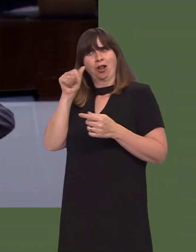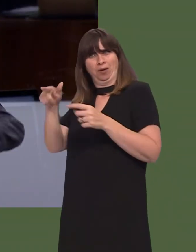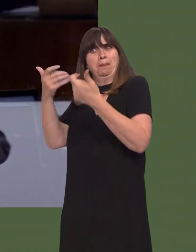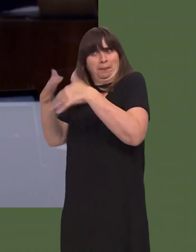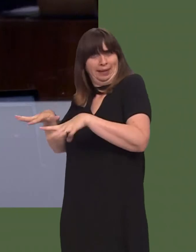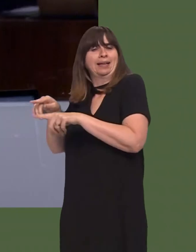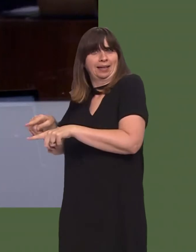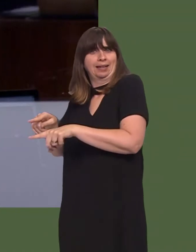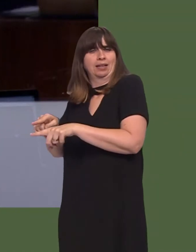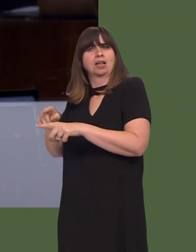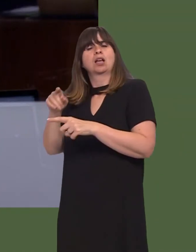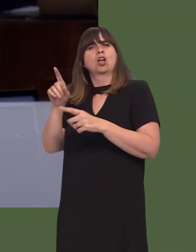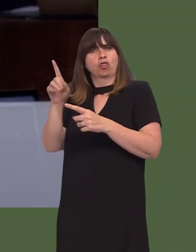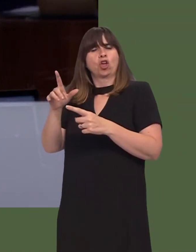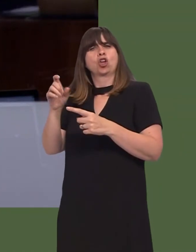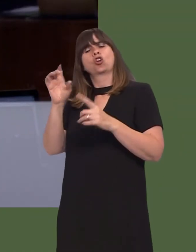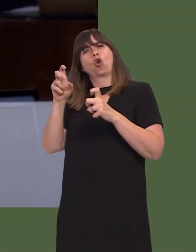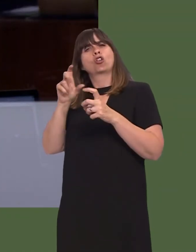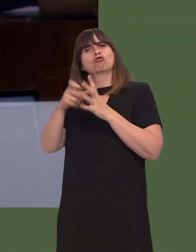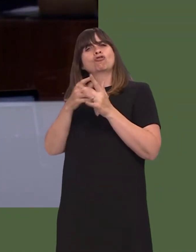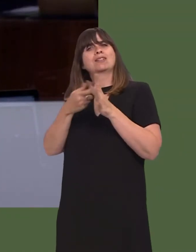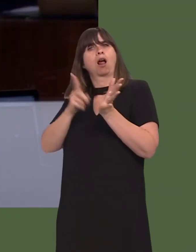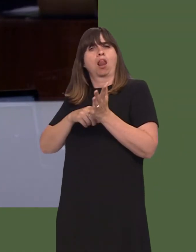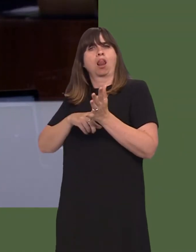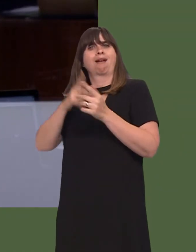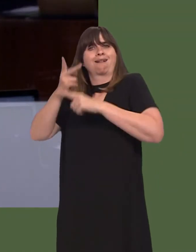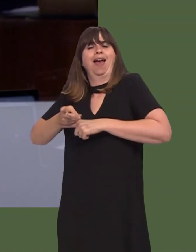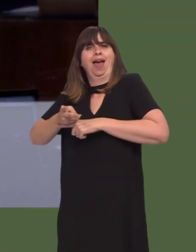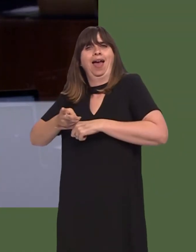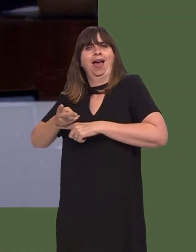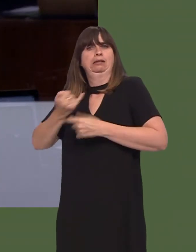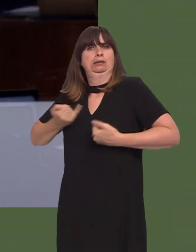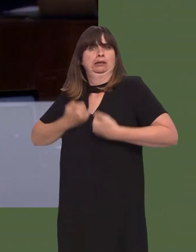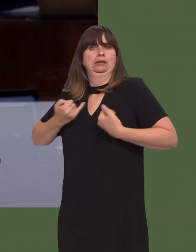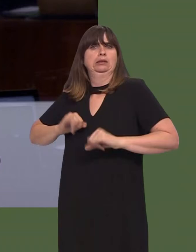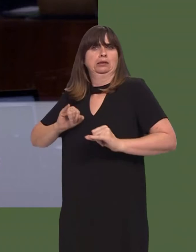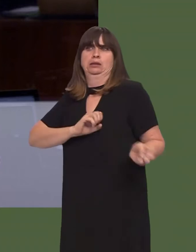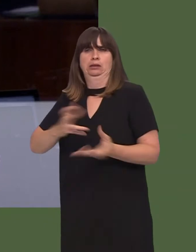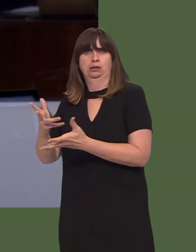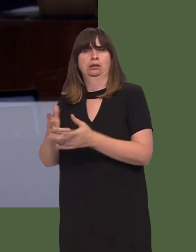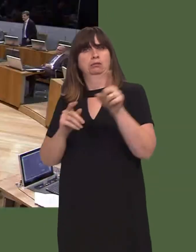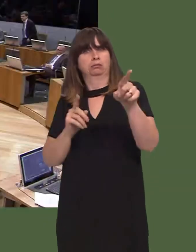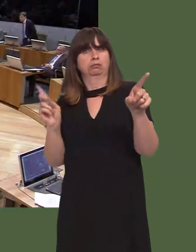second piece of the pyramid, so to speak? Because the critical care centre is very important, but it is one part of the overall health jigsaw in south-east Wales.